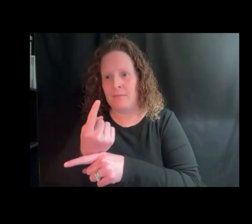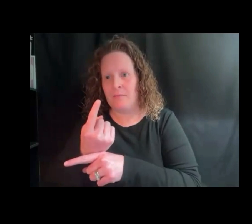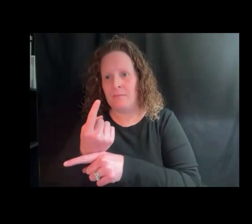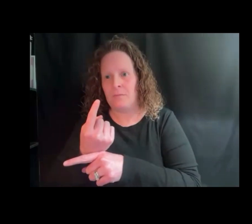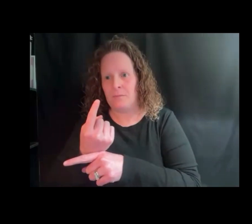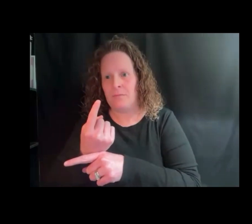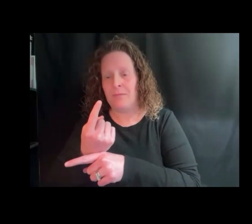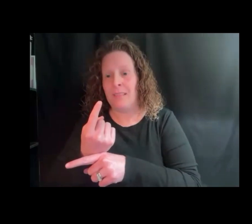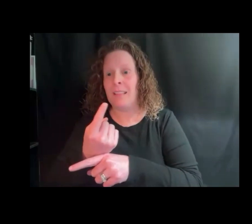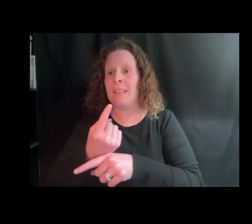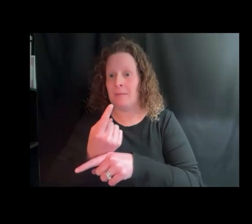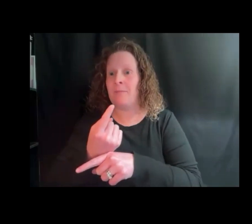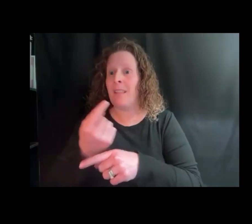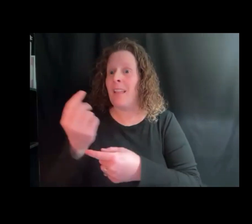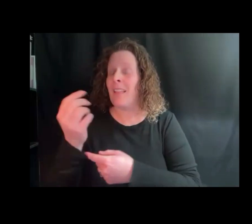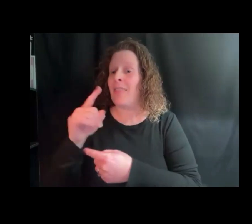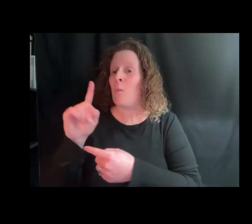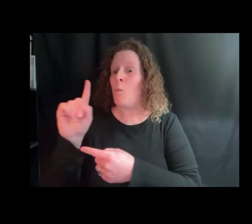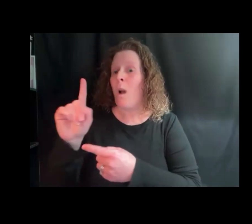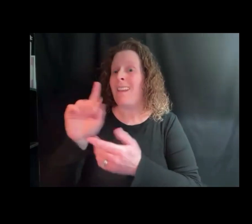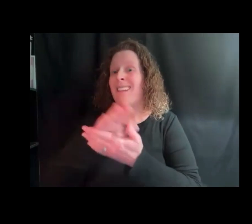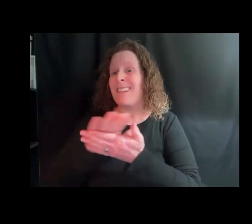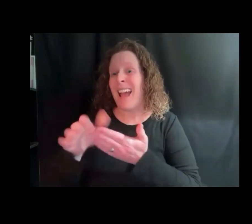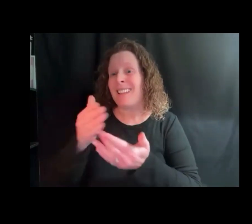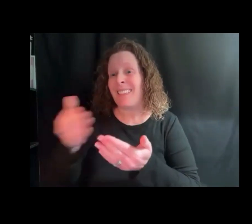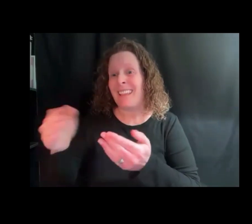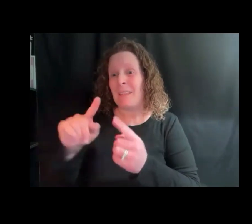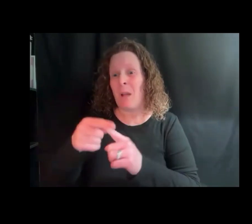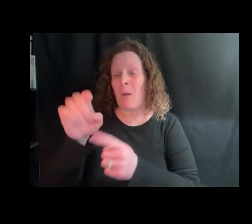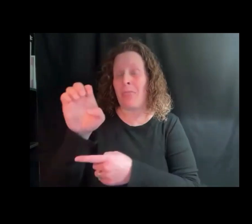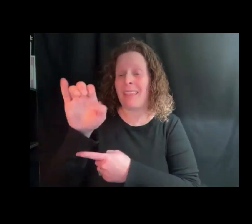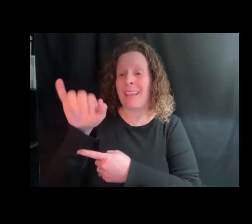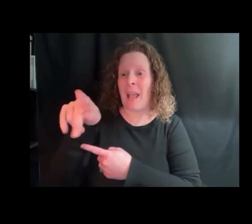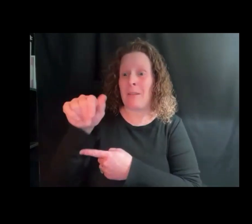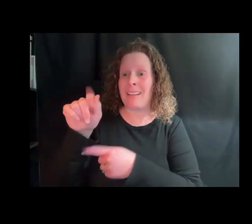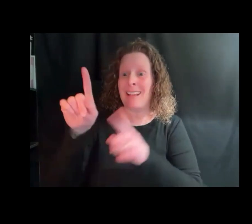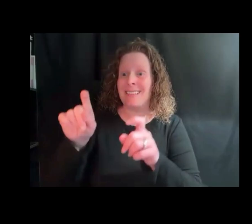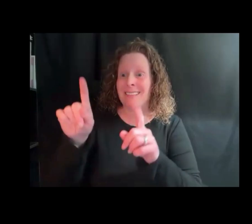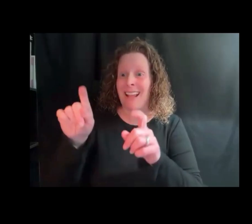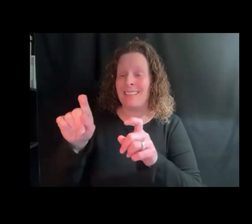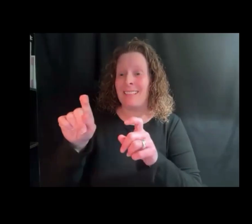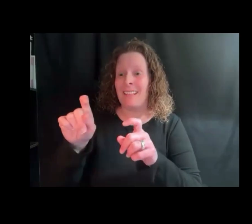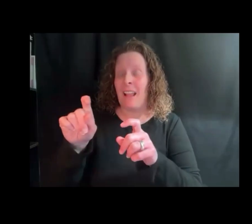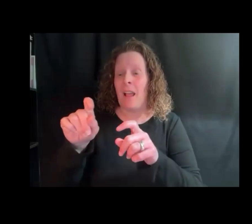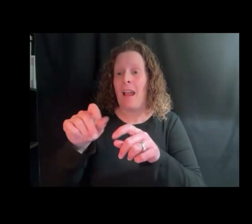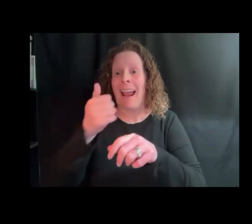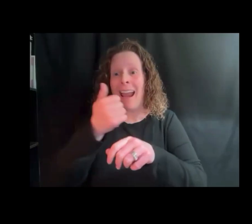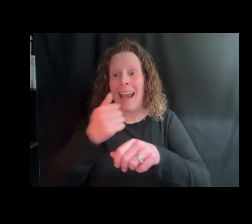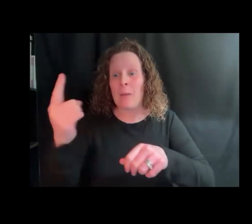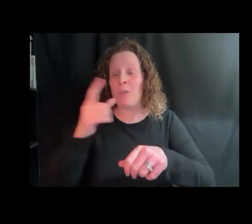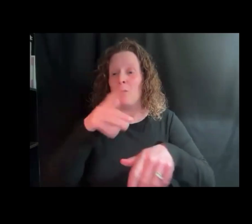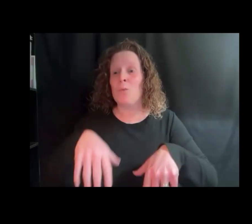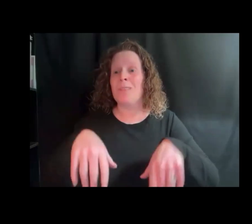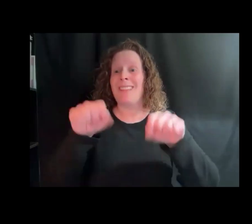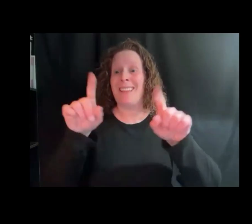appropriately in the K through 12 setting. The one nice thing about the EIPA test